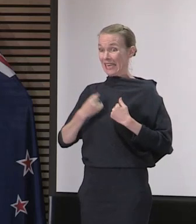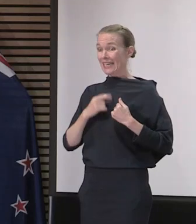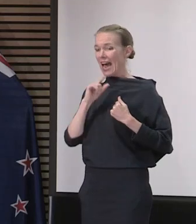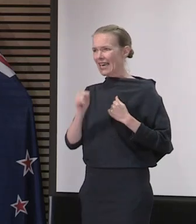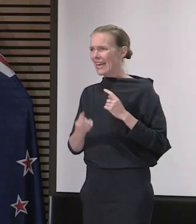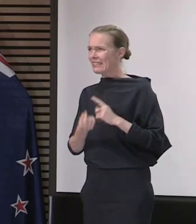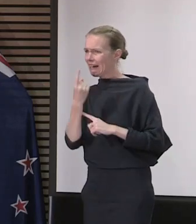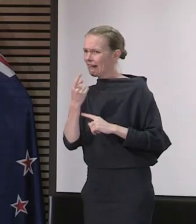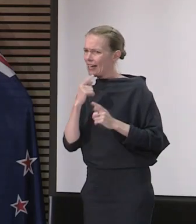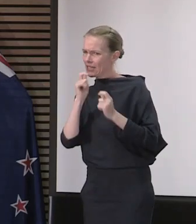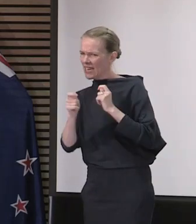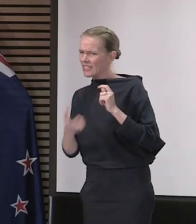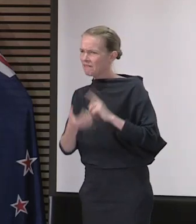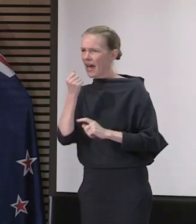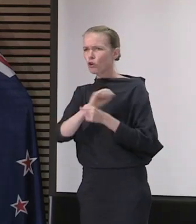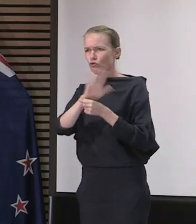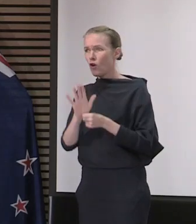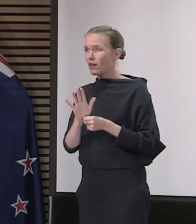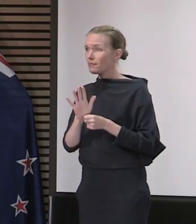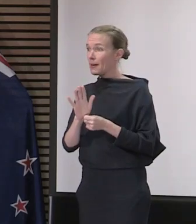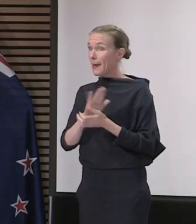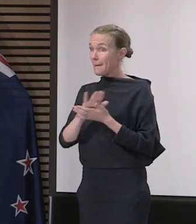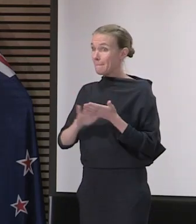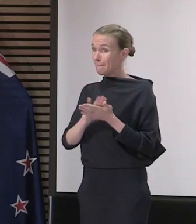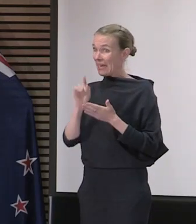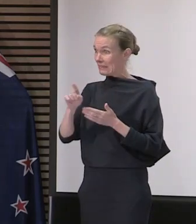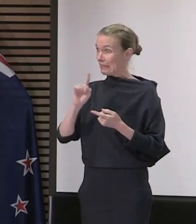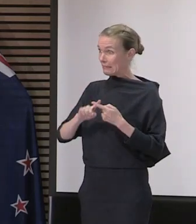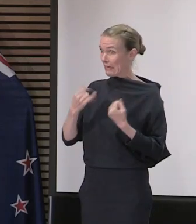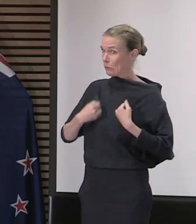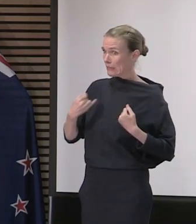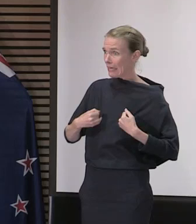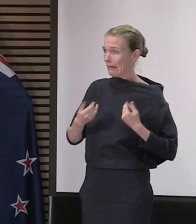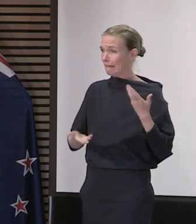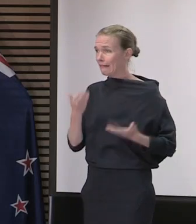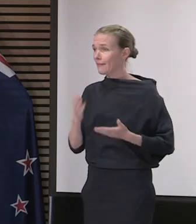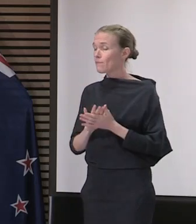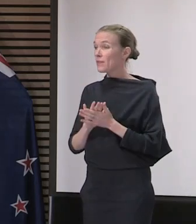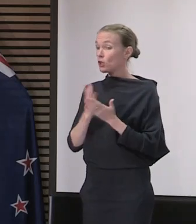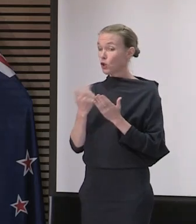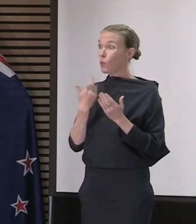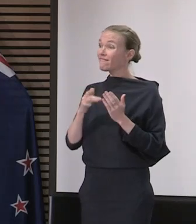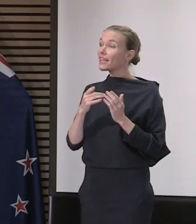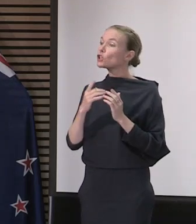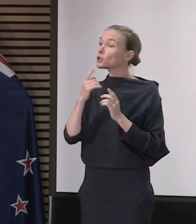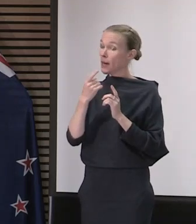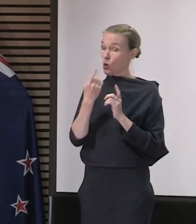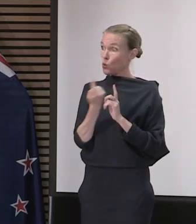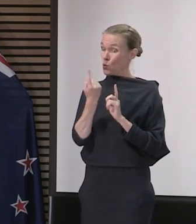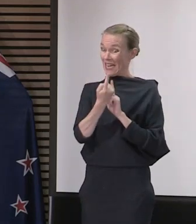these people had been infected and there were fragments of the virus showing up on the test but that does not